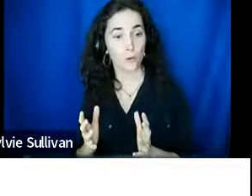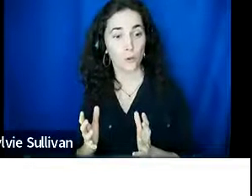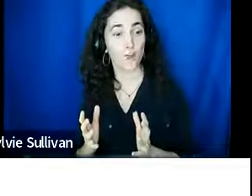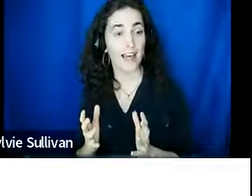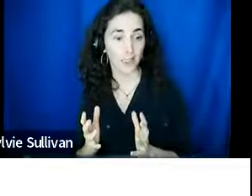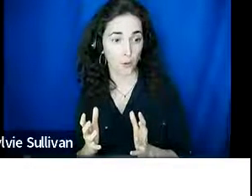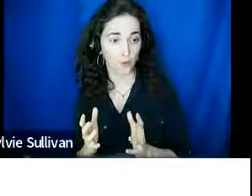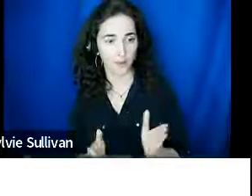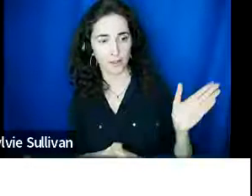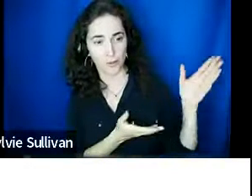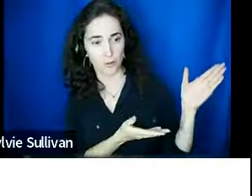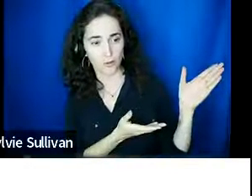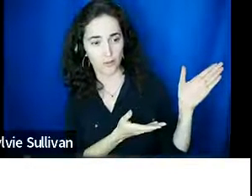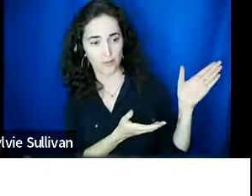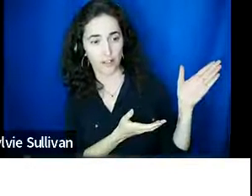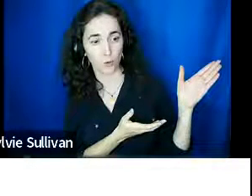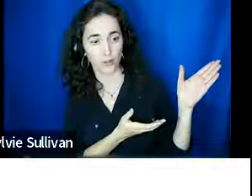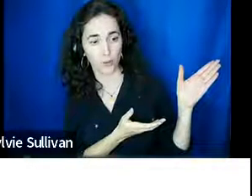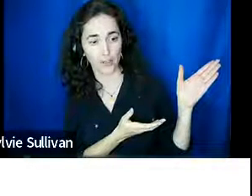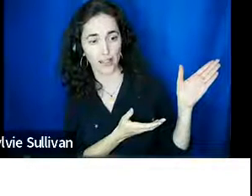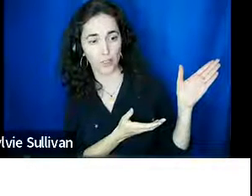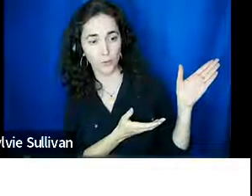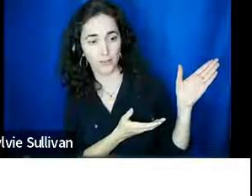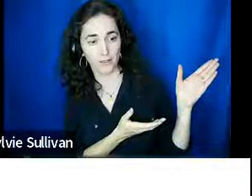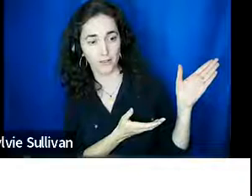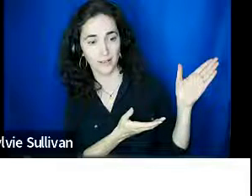If once you learn the word. Hello, interpreter... if I don't write the word.